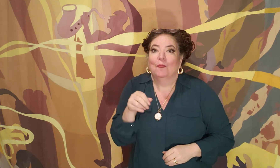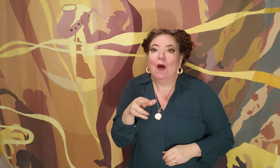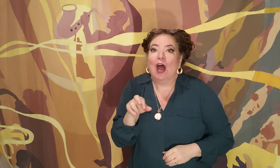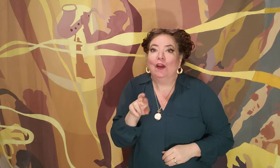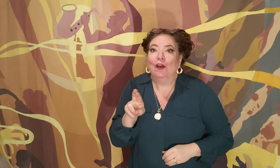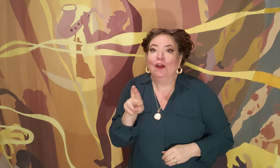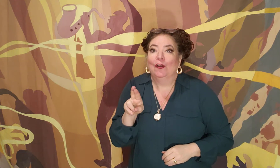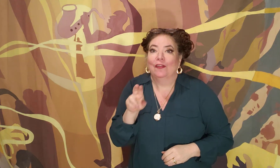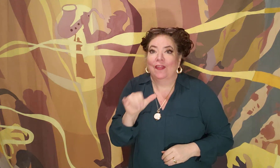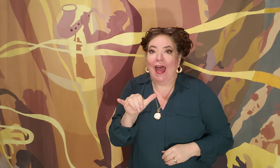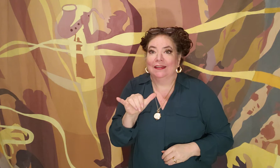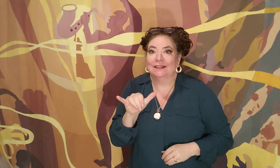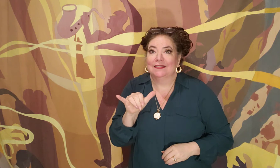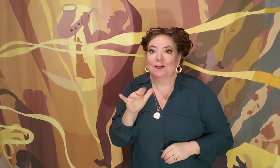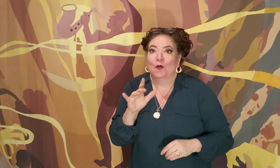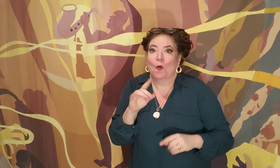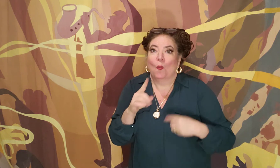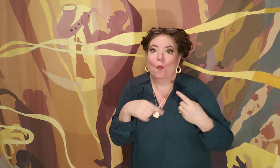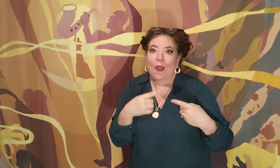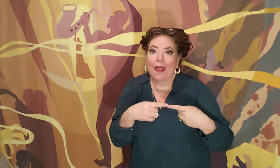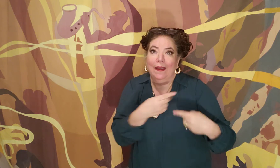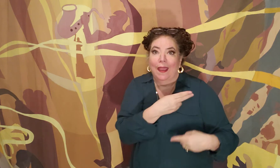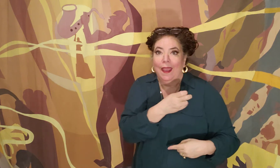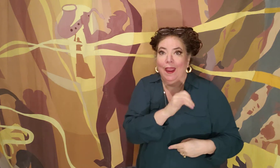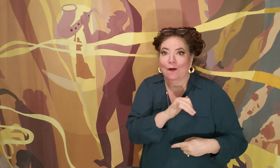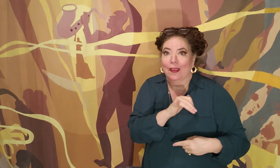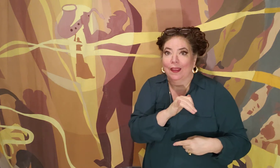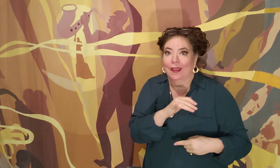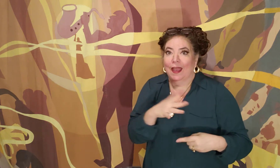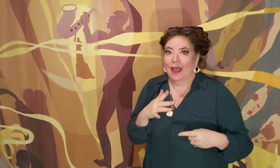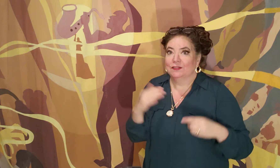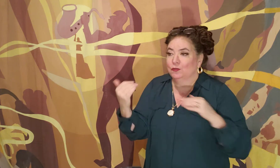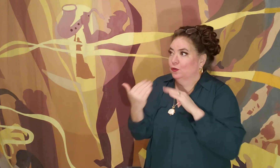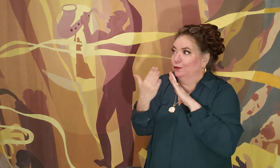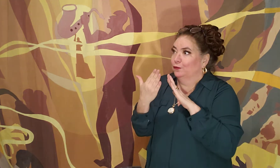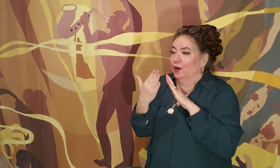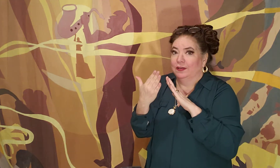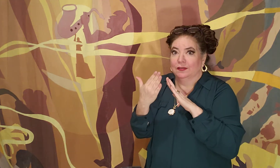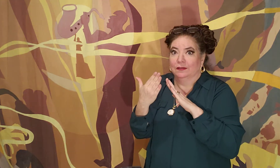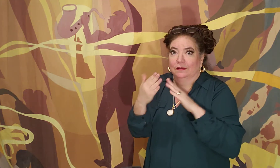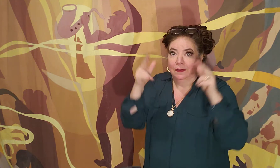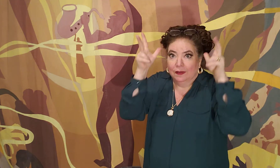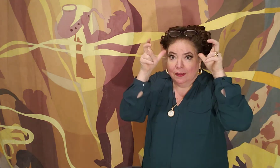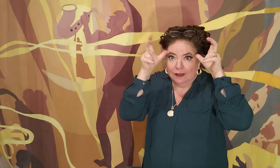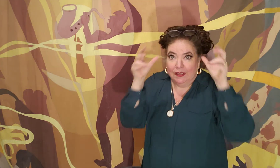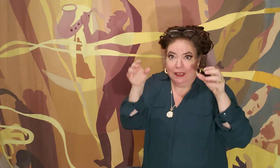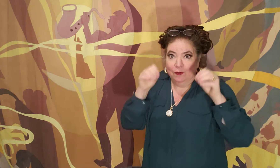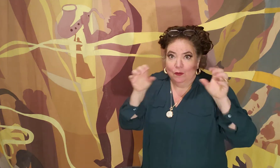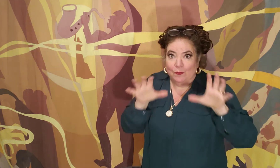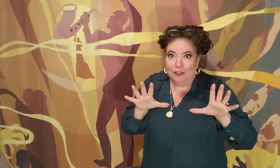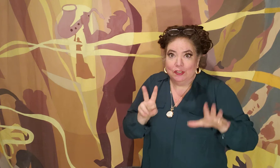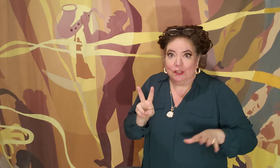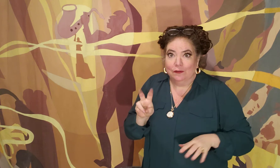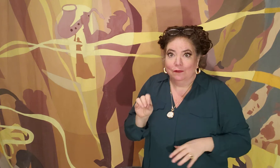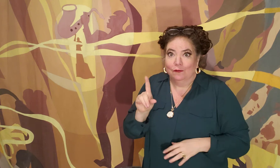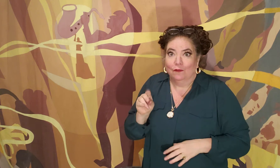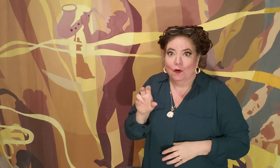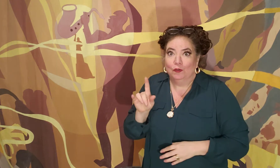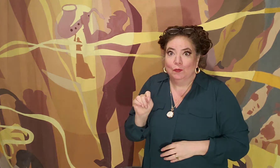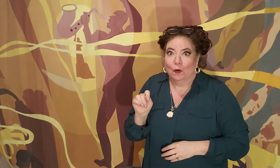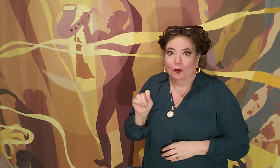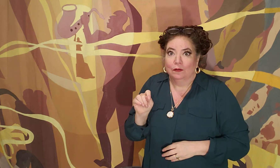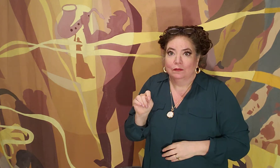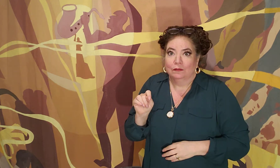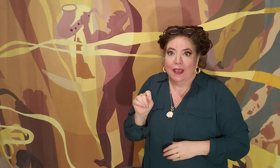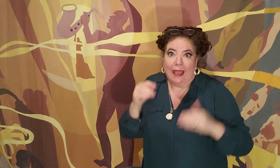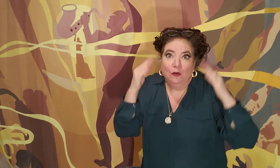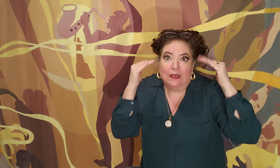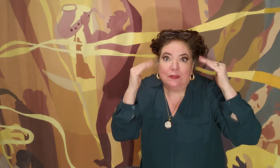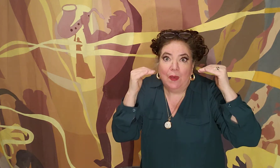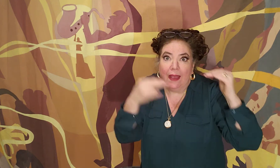Potter" that's when Harry has to confront the evil magician Voldemort and you expect